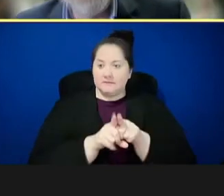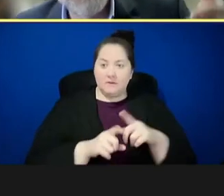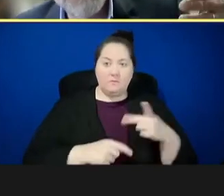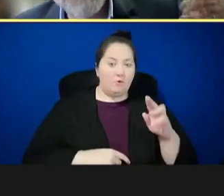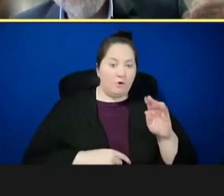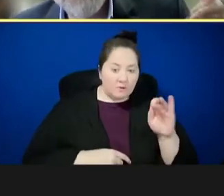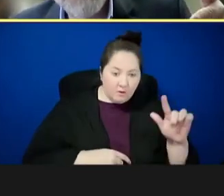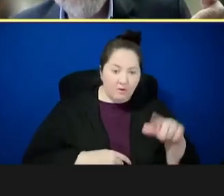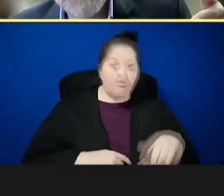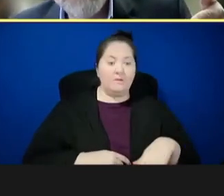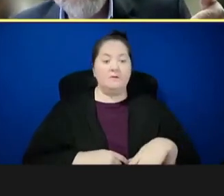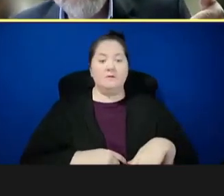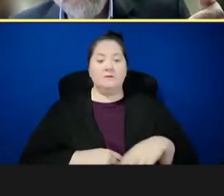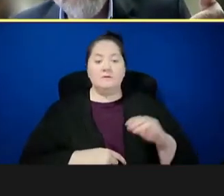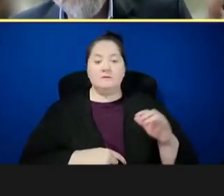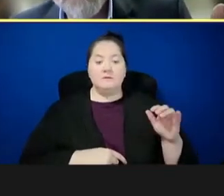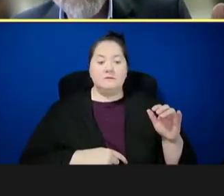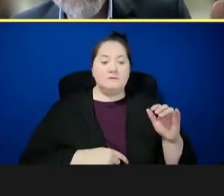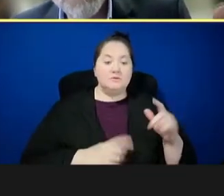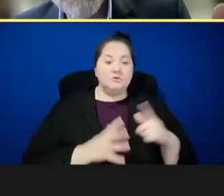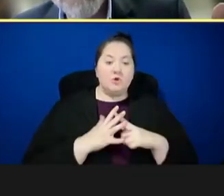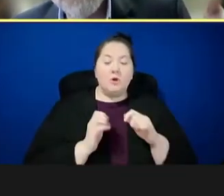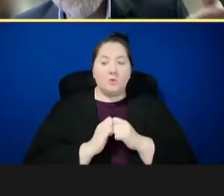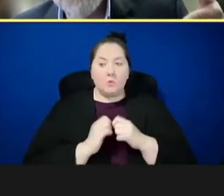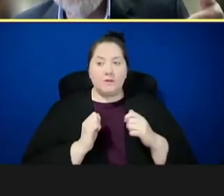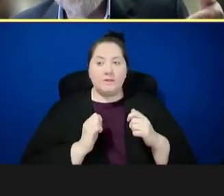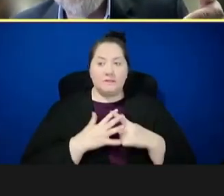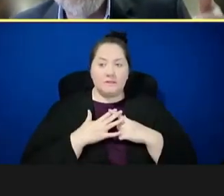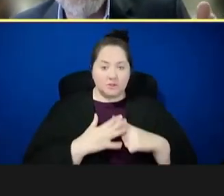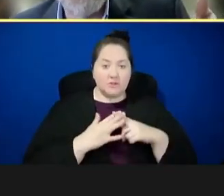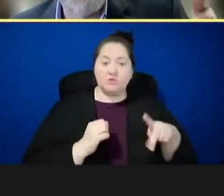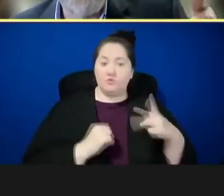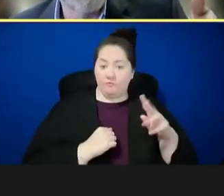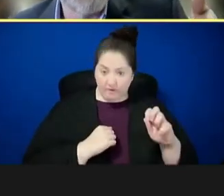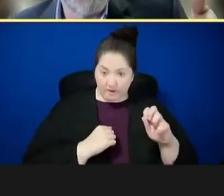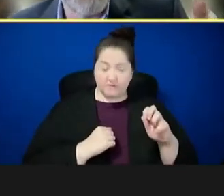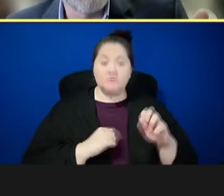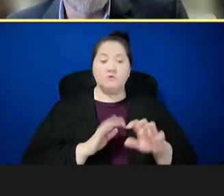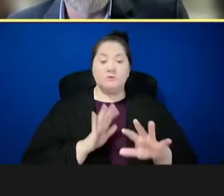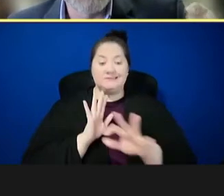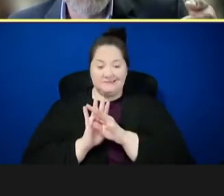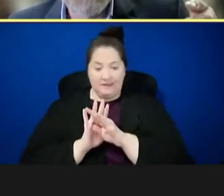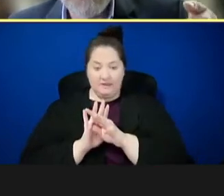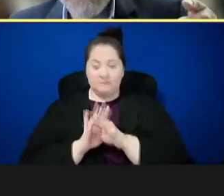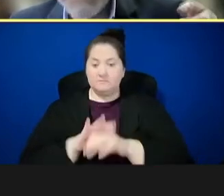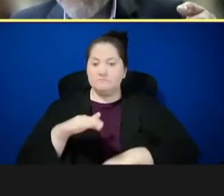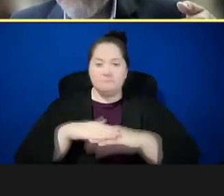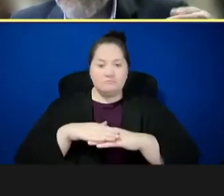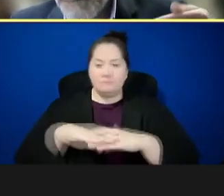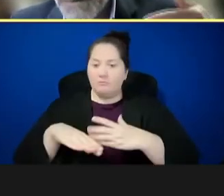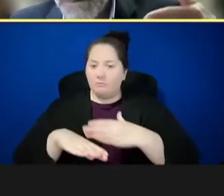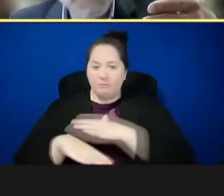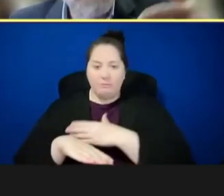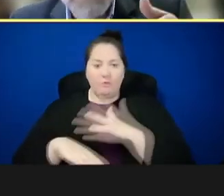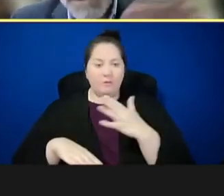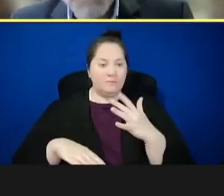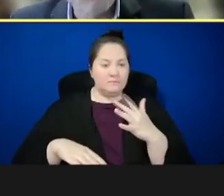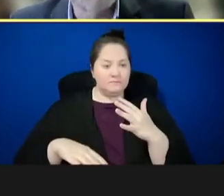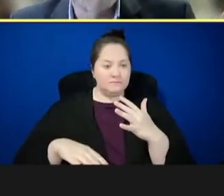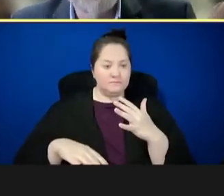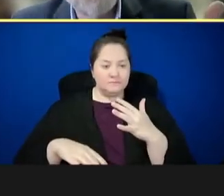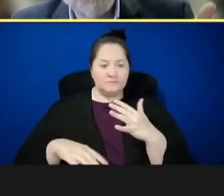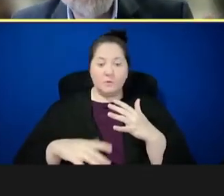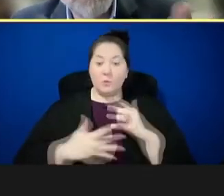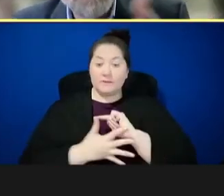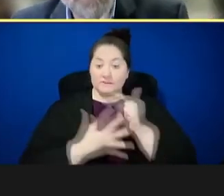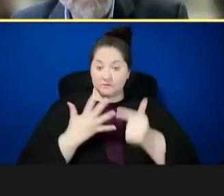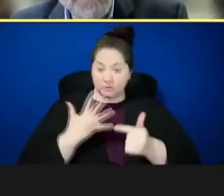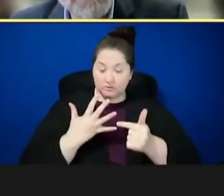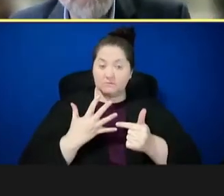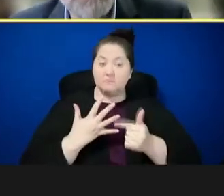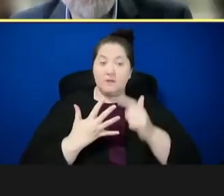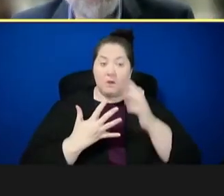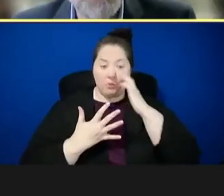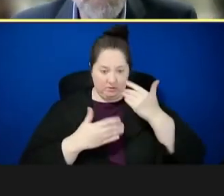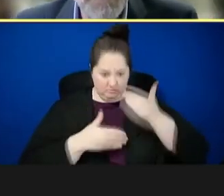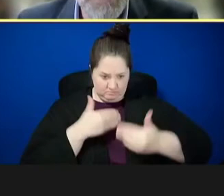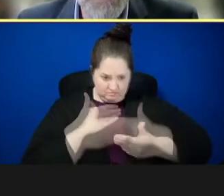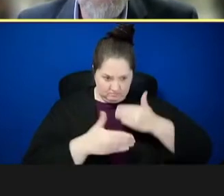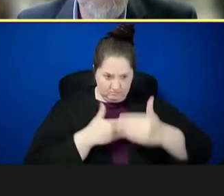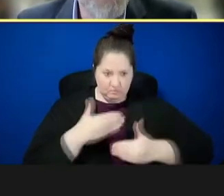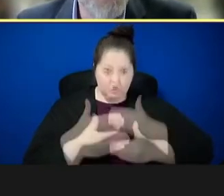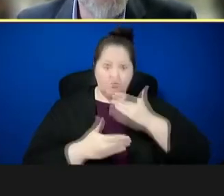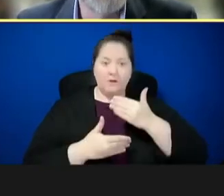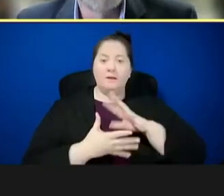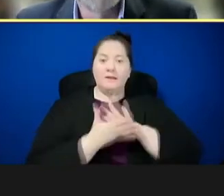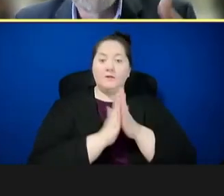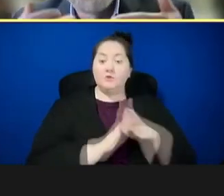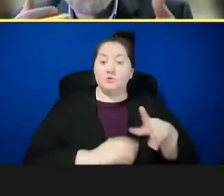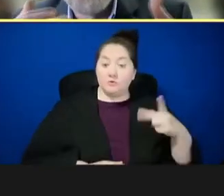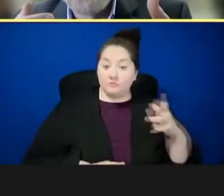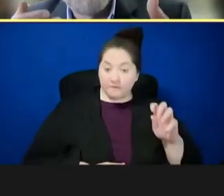with a initial phase to select the optimal sequence that would progress into phase two,